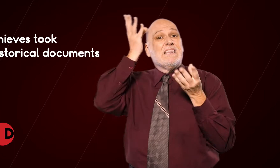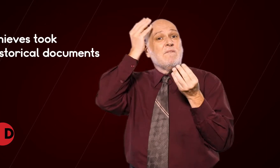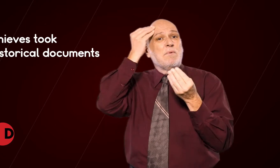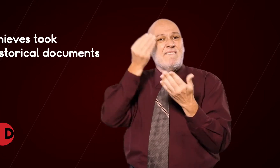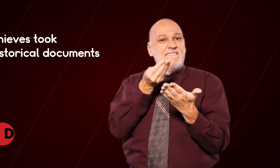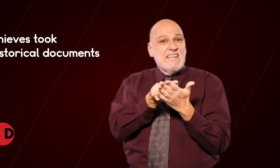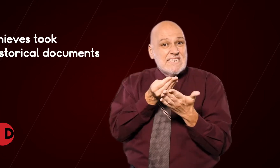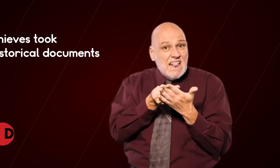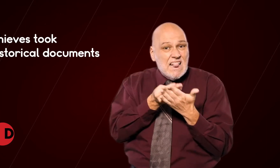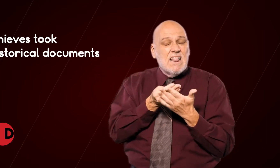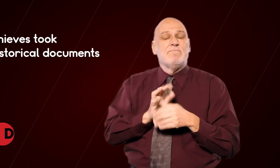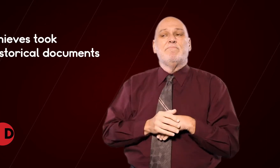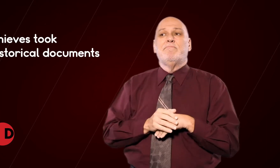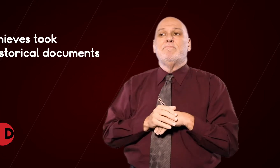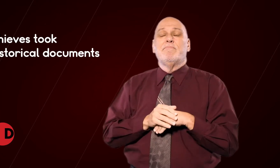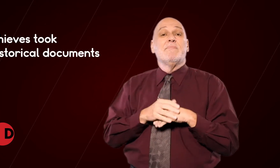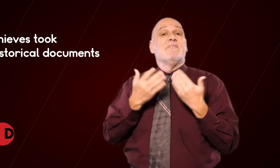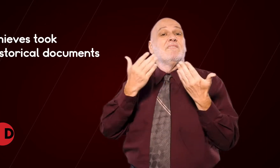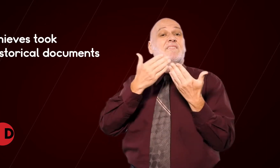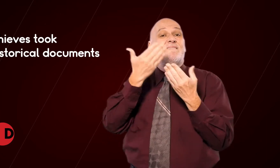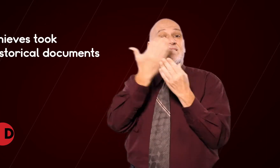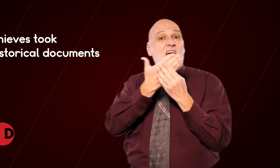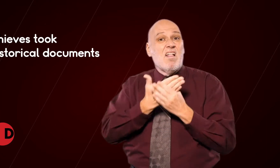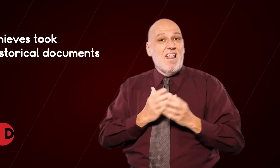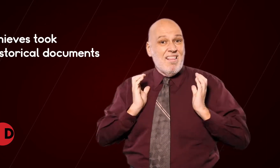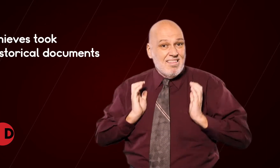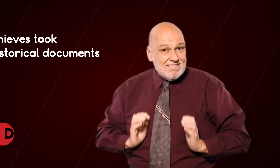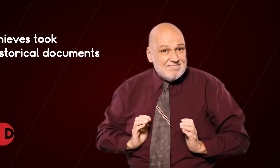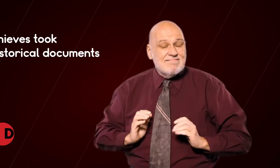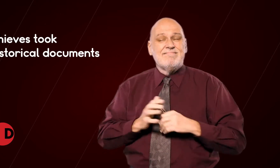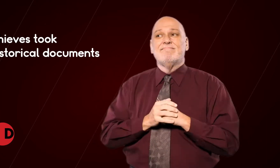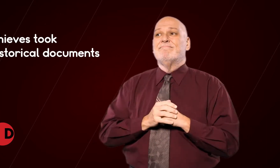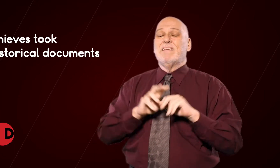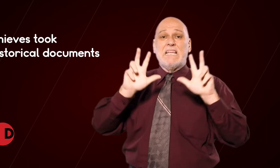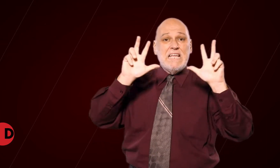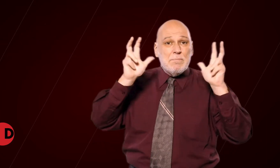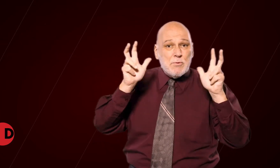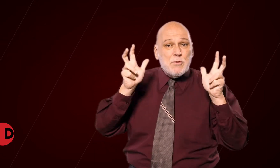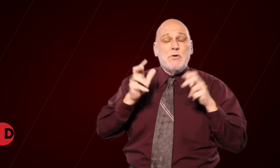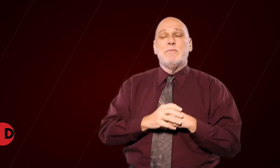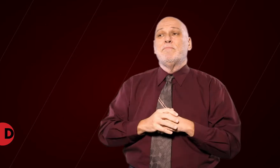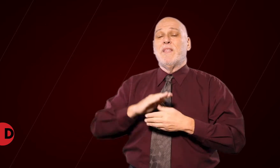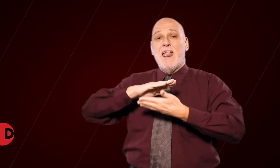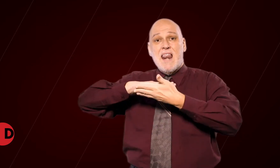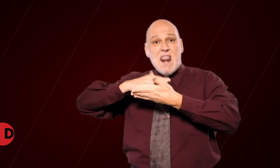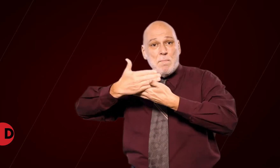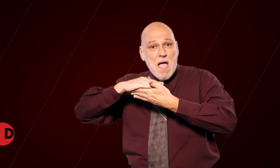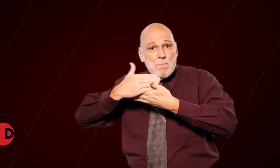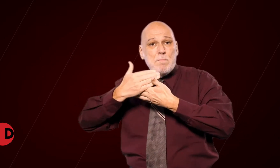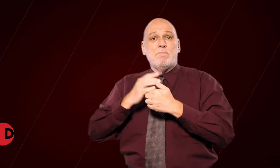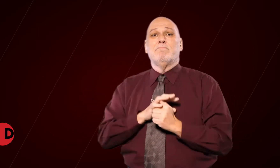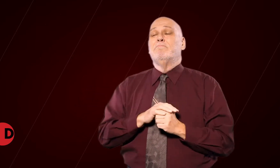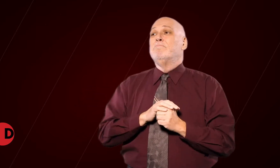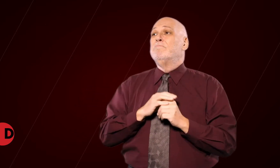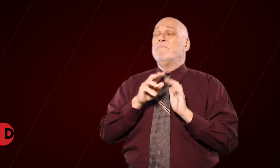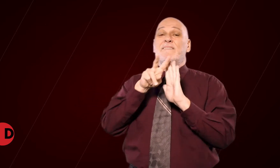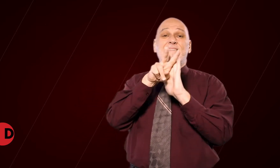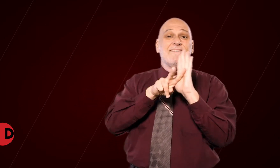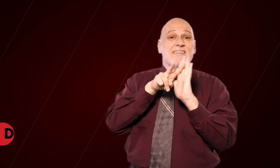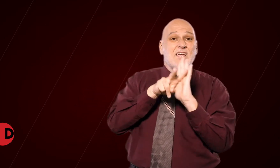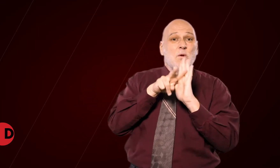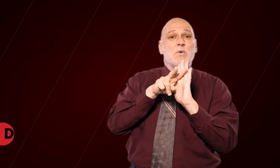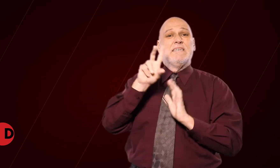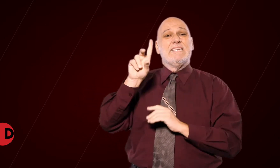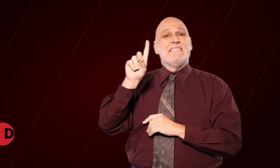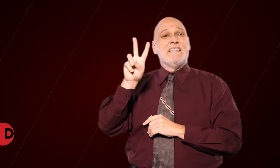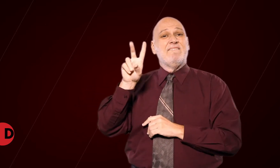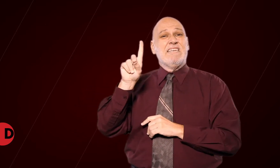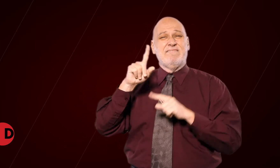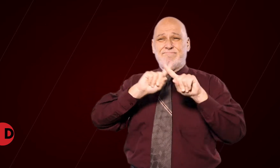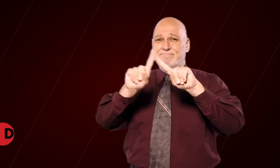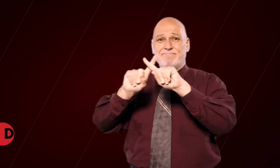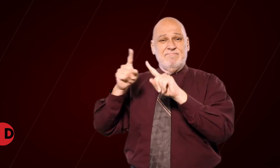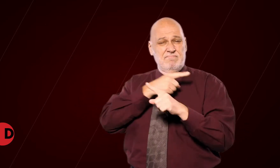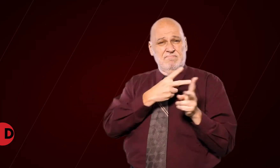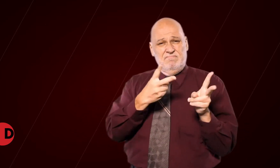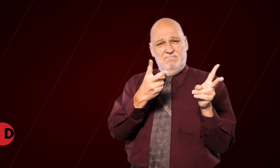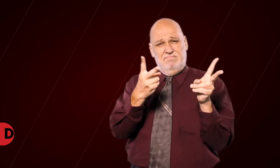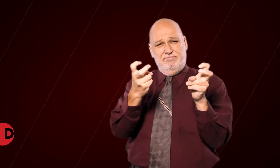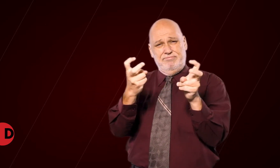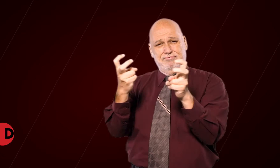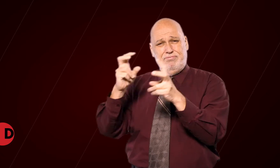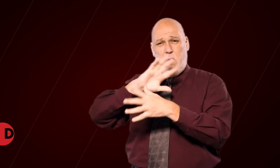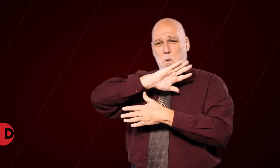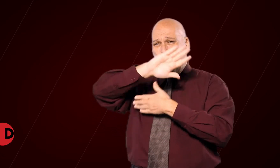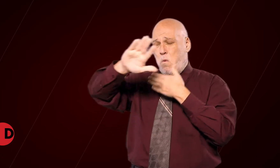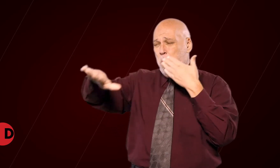client files, computers, laptops, and video production equipment.